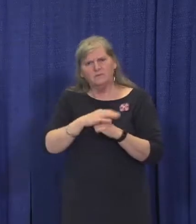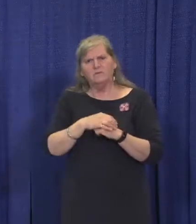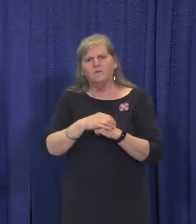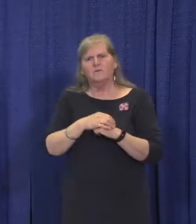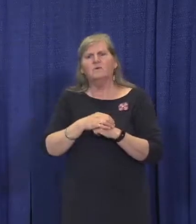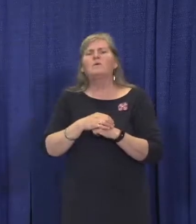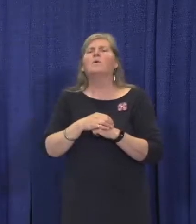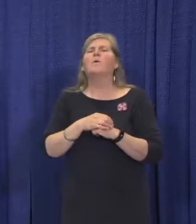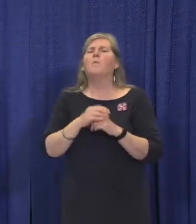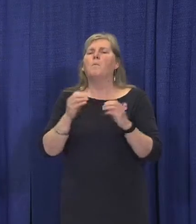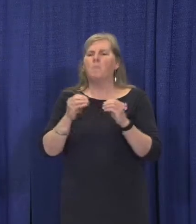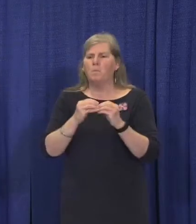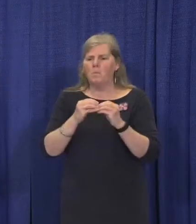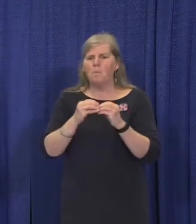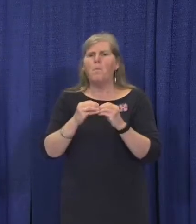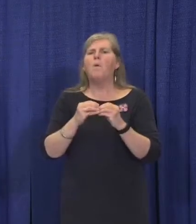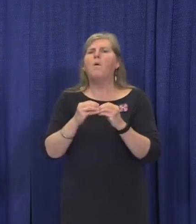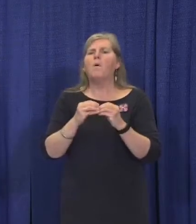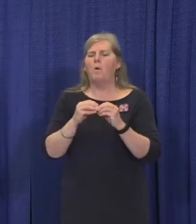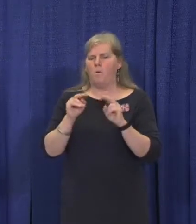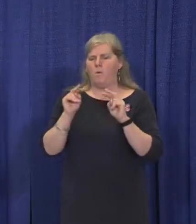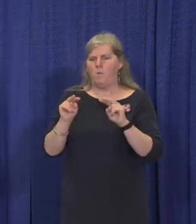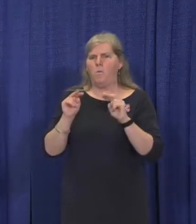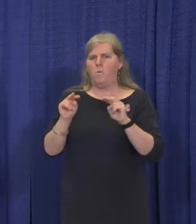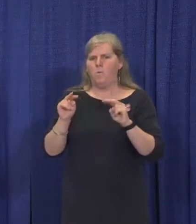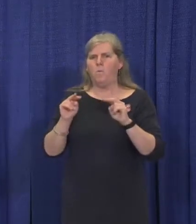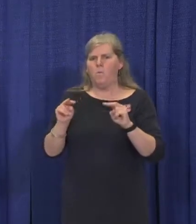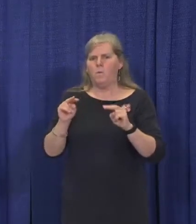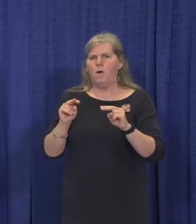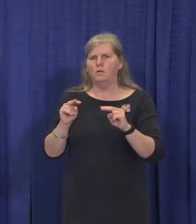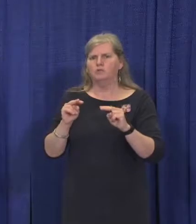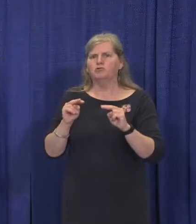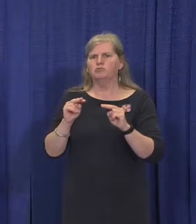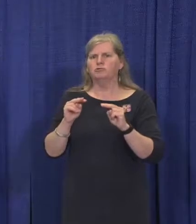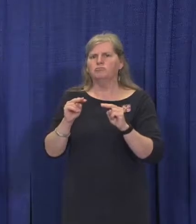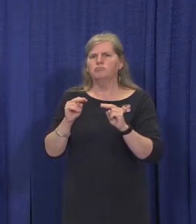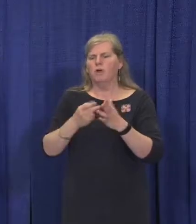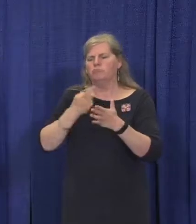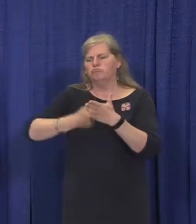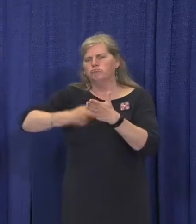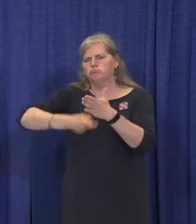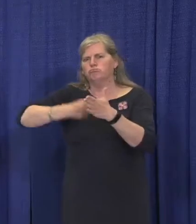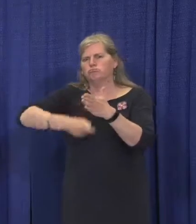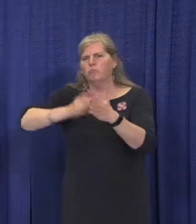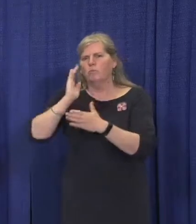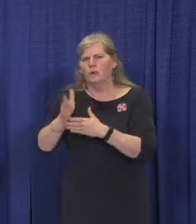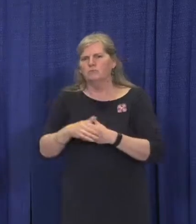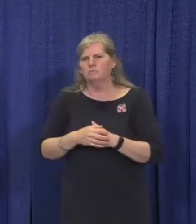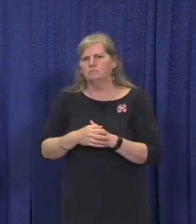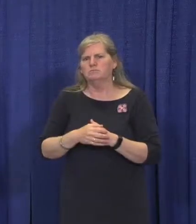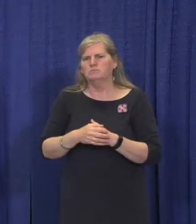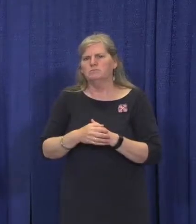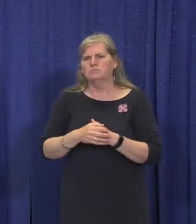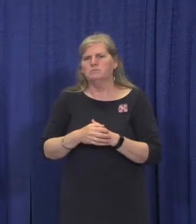We are increasing our enforcement efforts to ensure the rules are being followed.